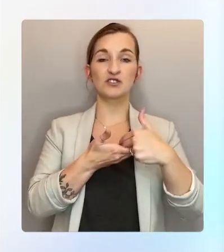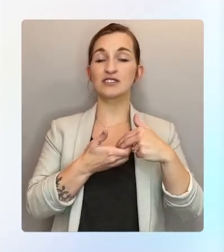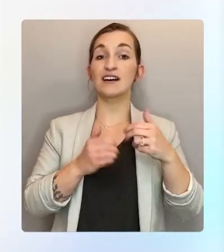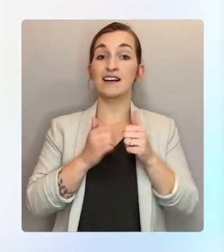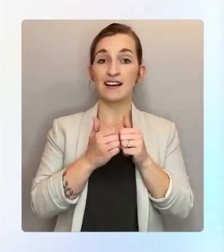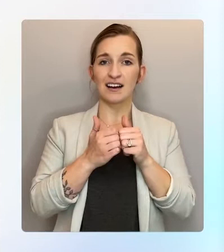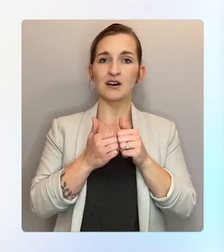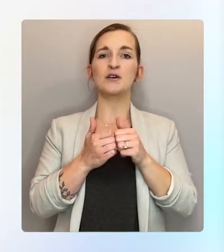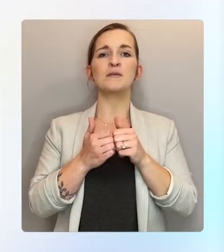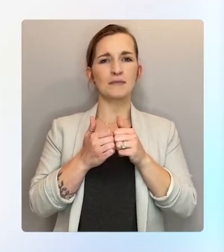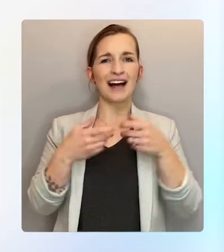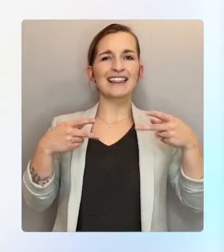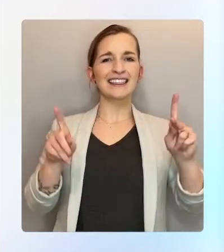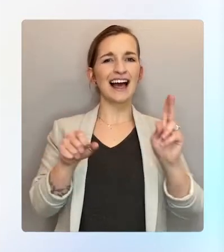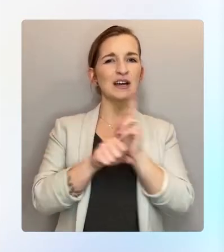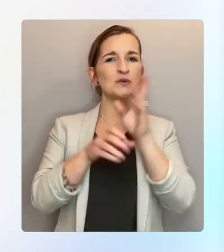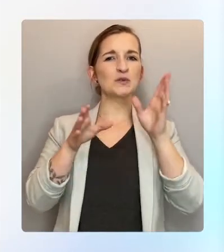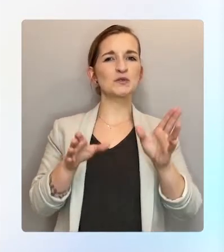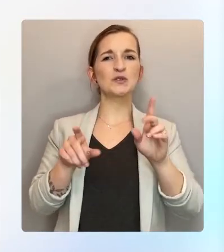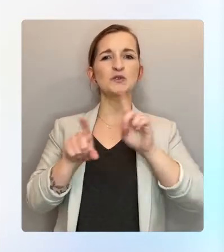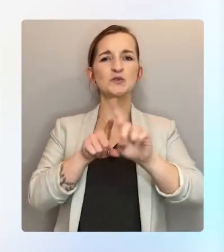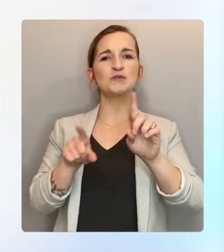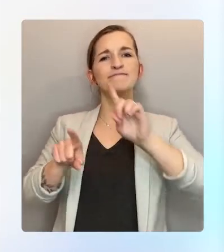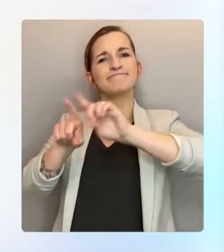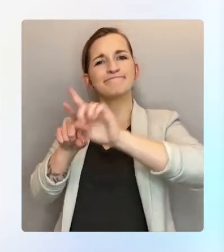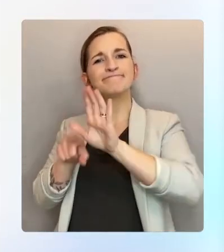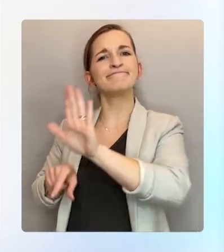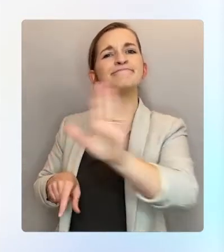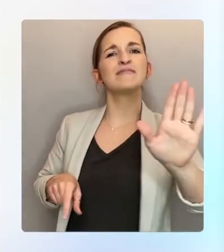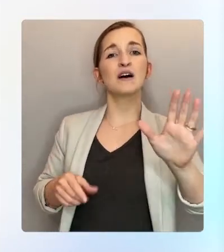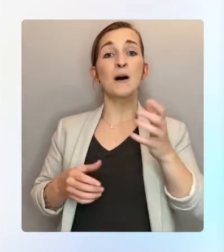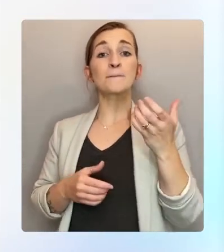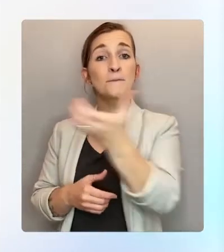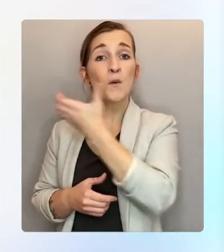on web, mobile, and in VR, and not only in-app.